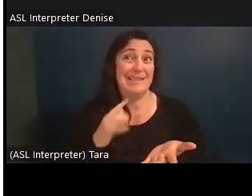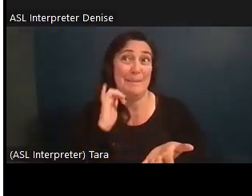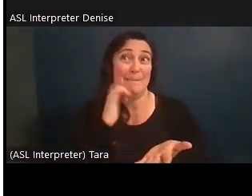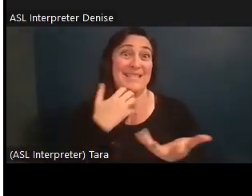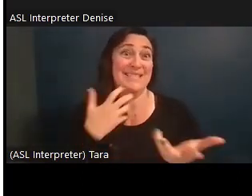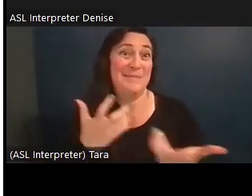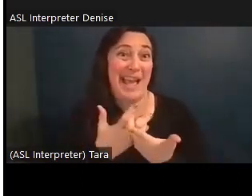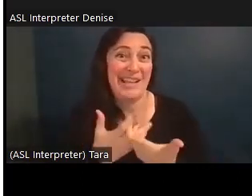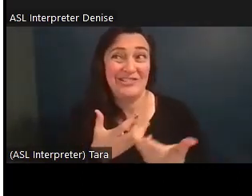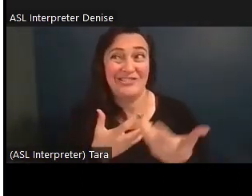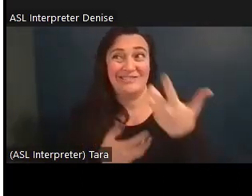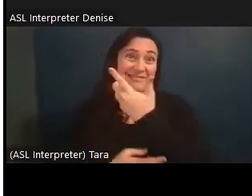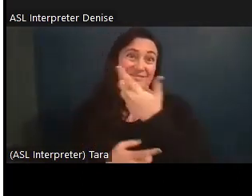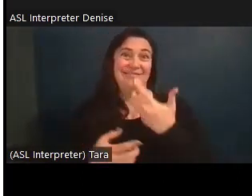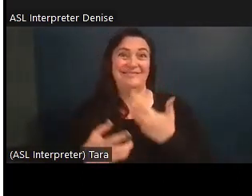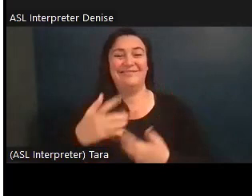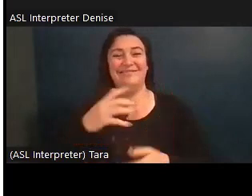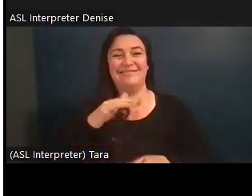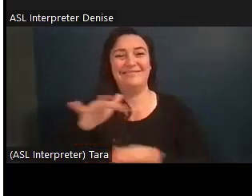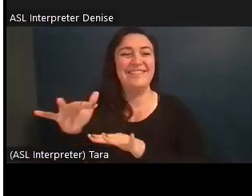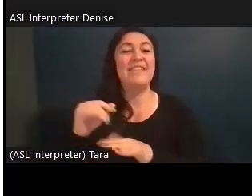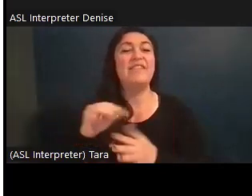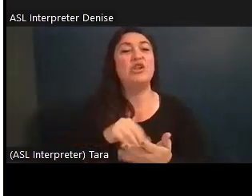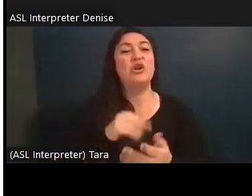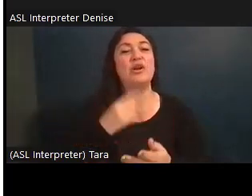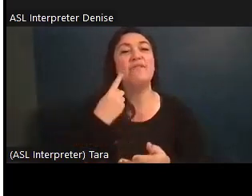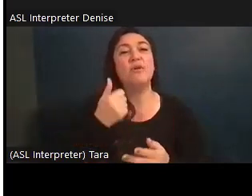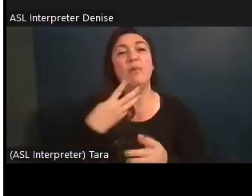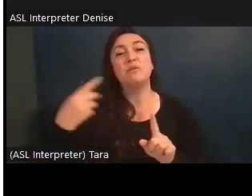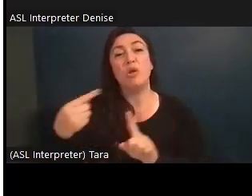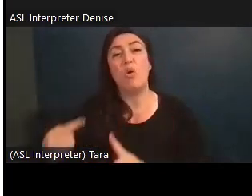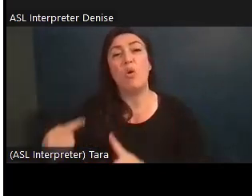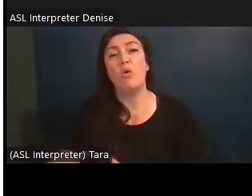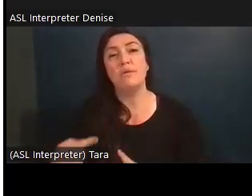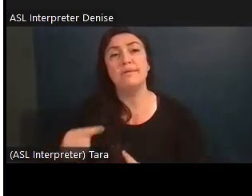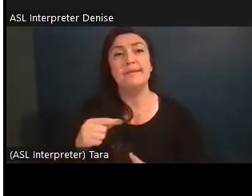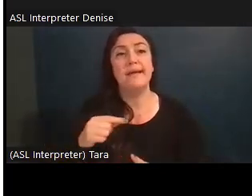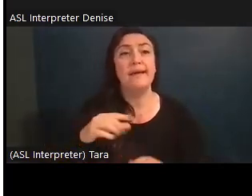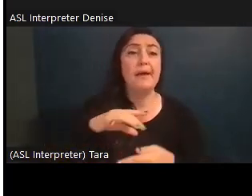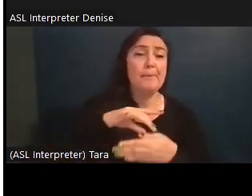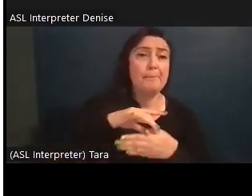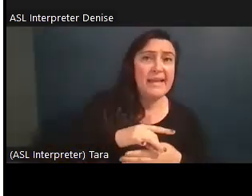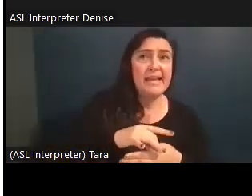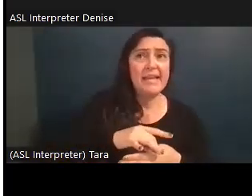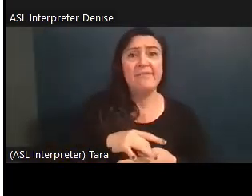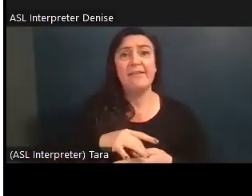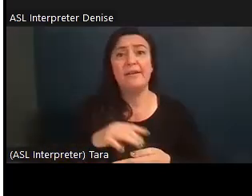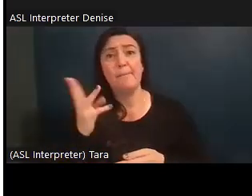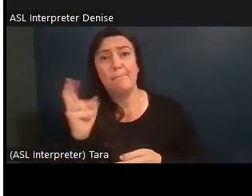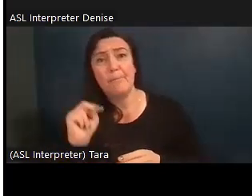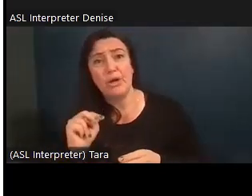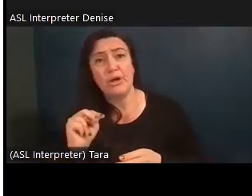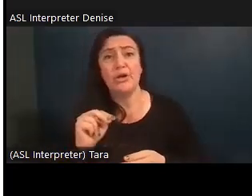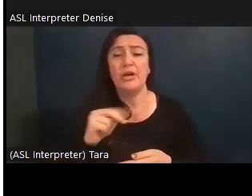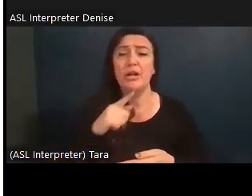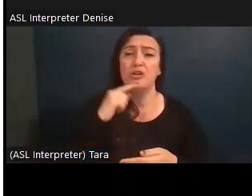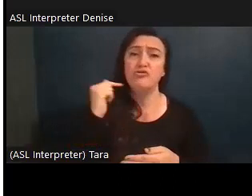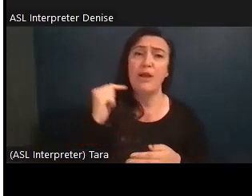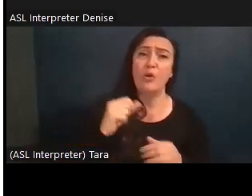and the learning for multiple goals, beef grassland, birds, drought resilience, social learning was nonlinear and